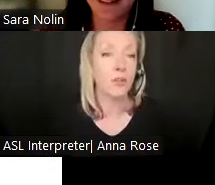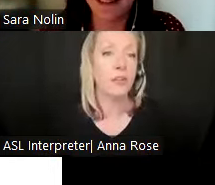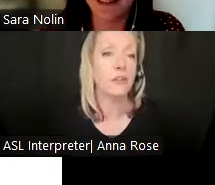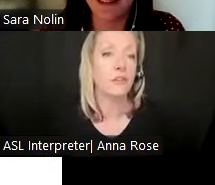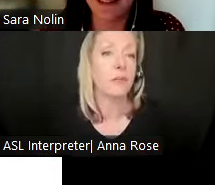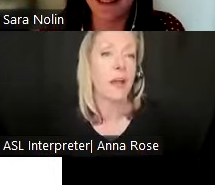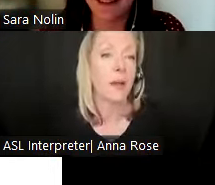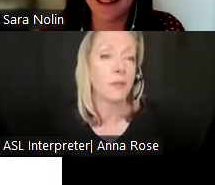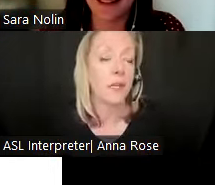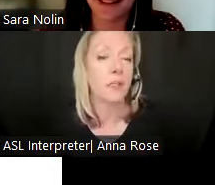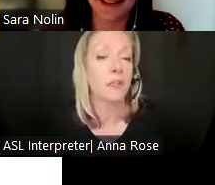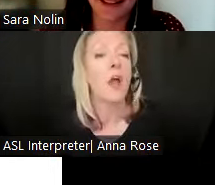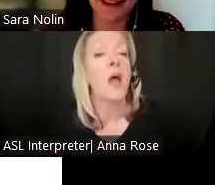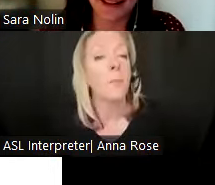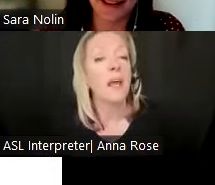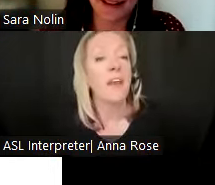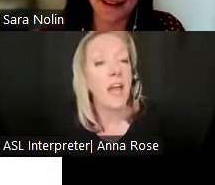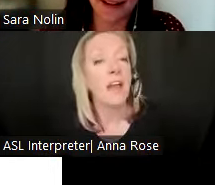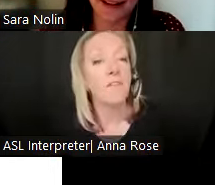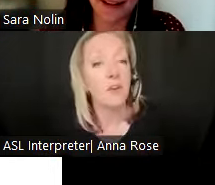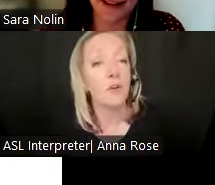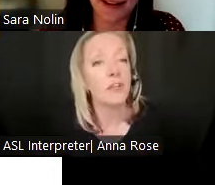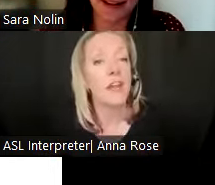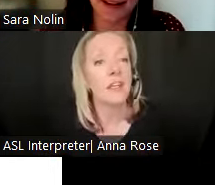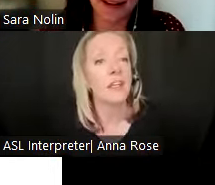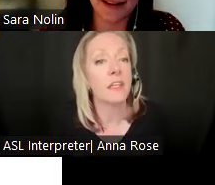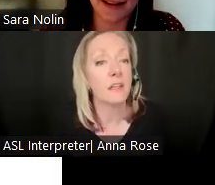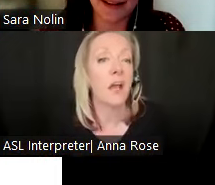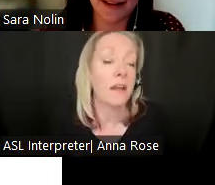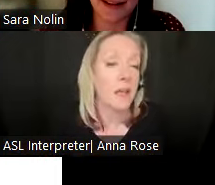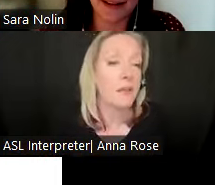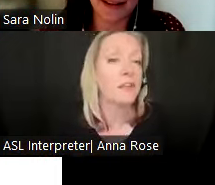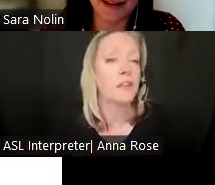support this, these are just my observations, but I've had noticed that adolescence,